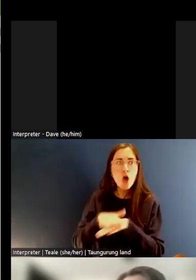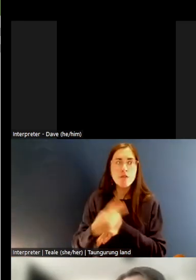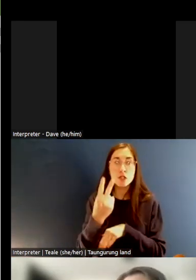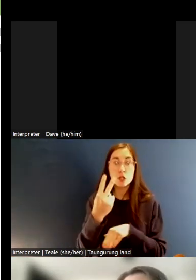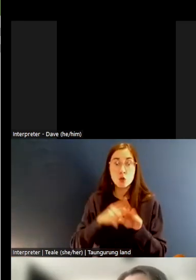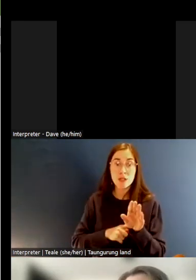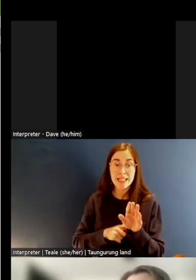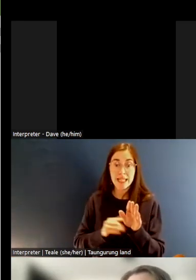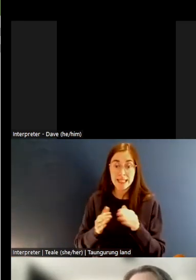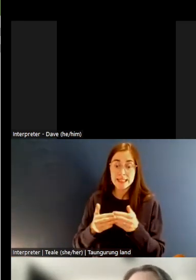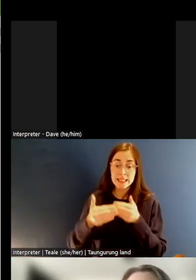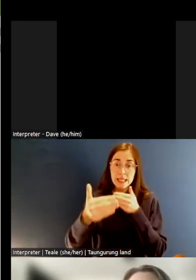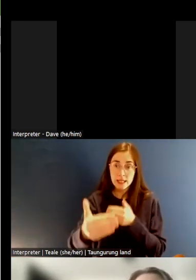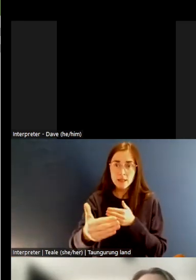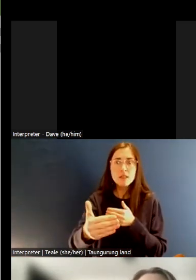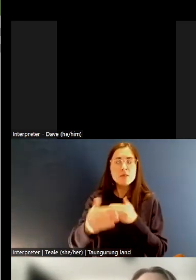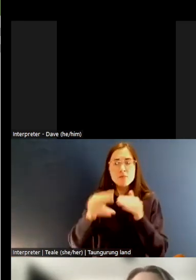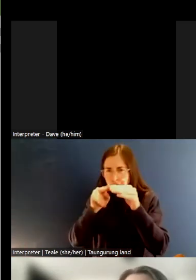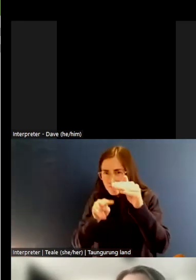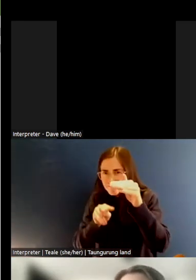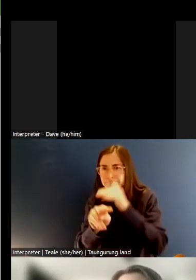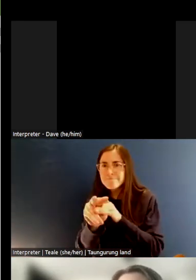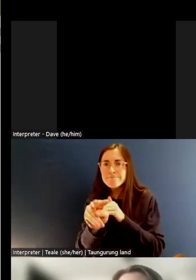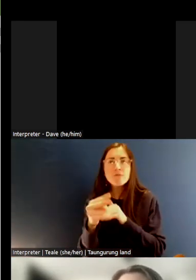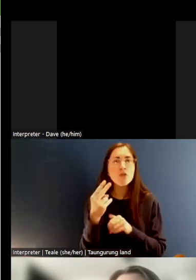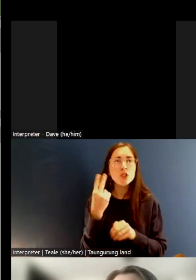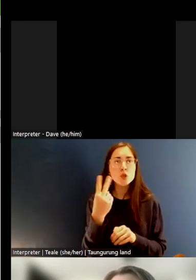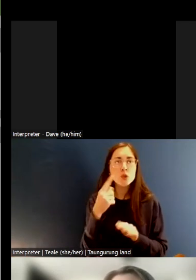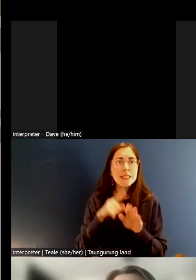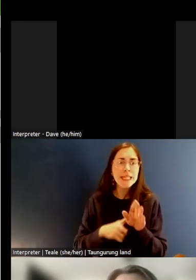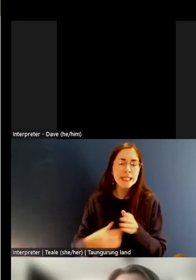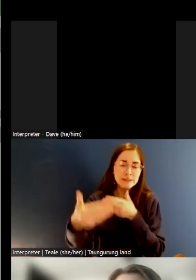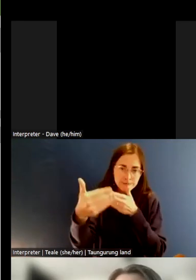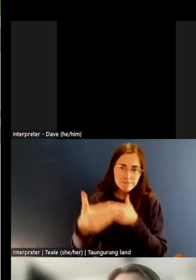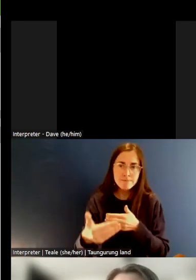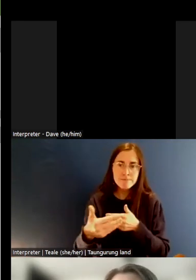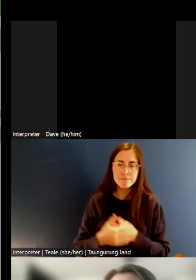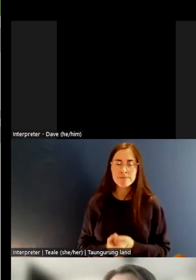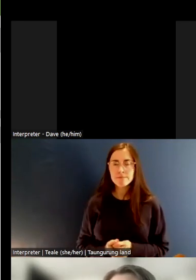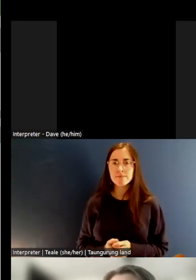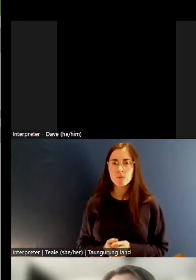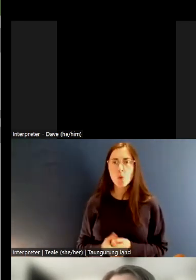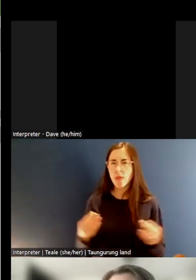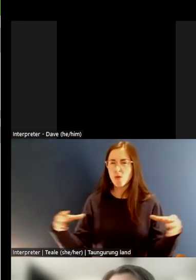so looking forward cohort study. And so what they did was for children